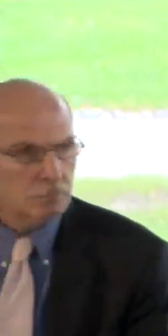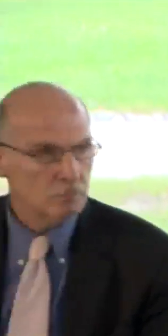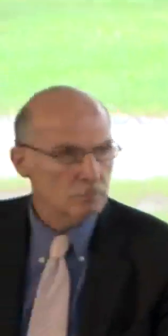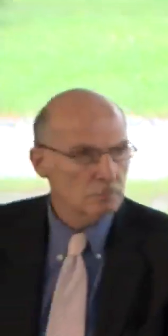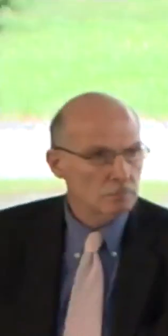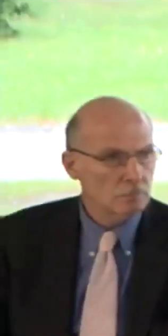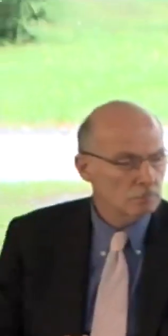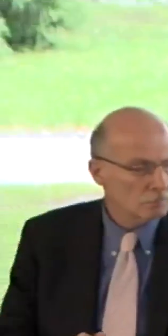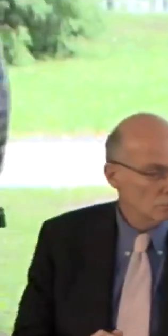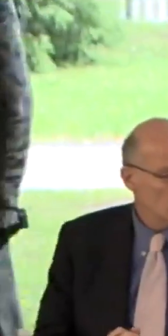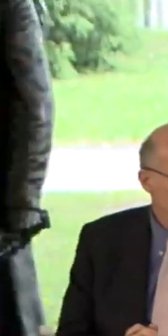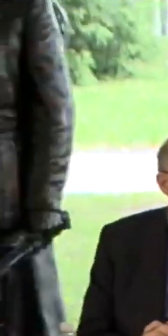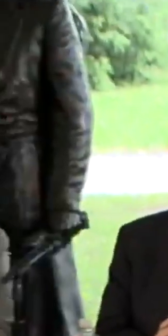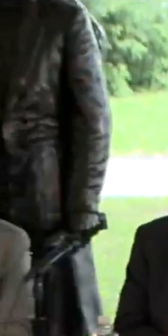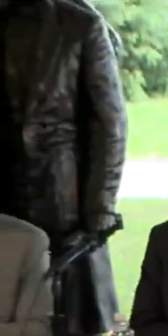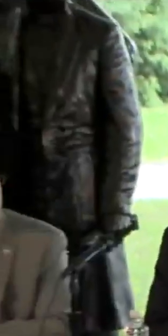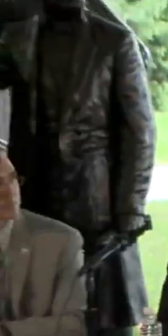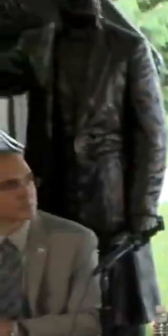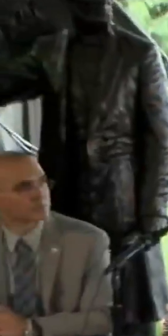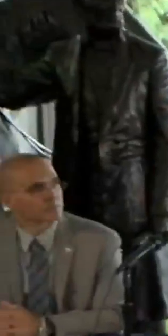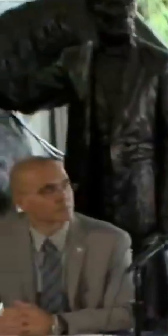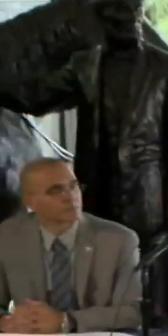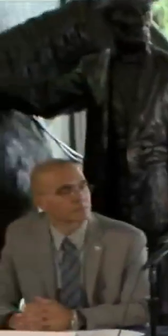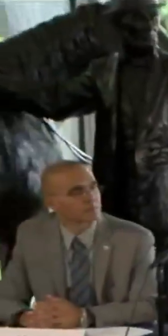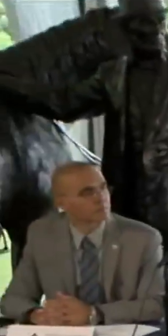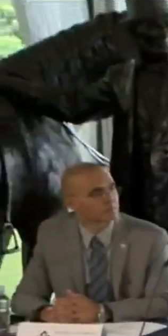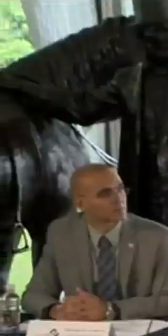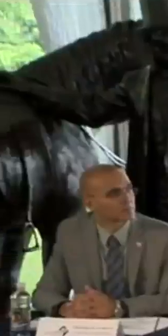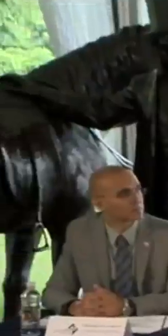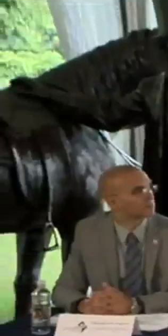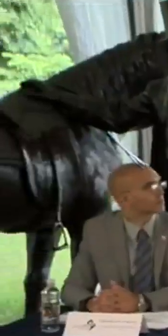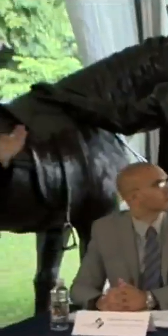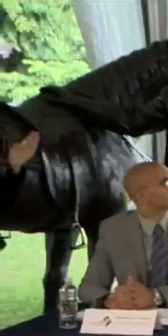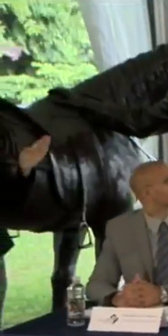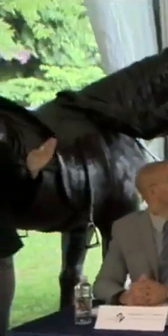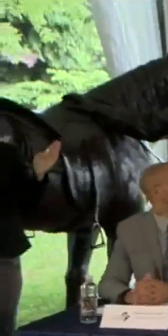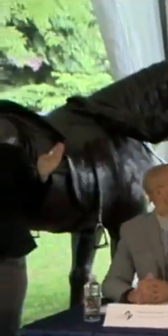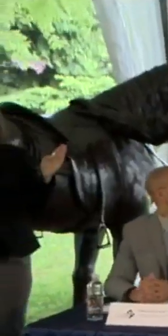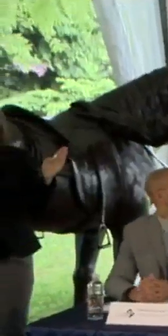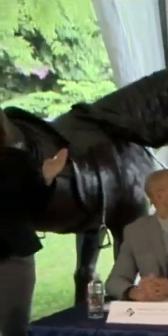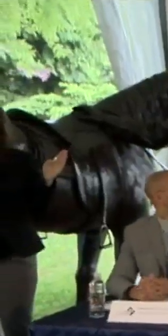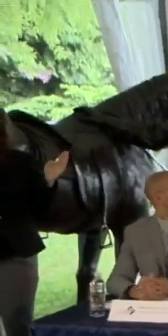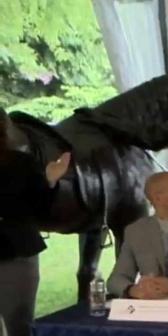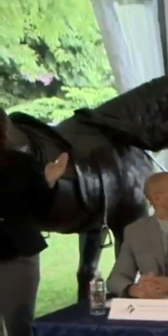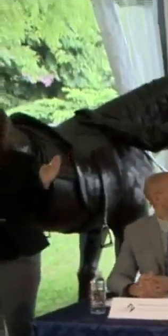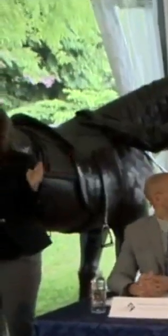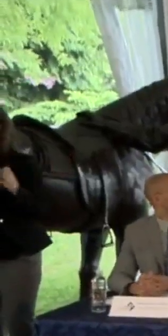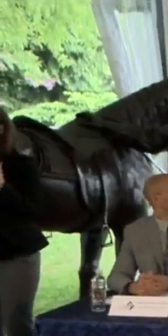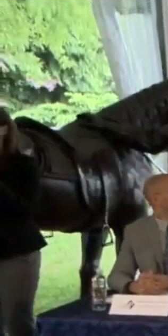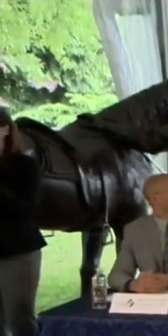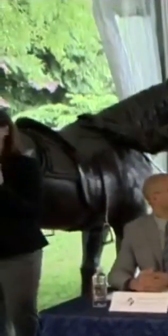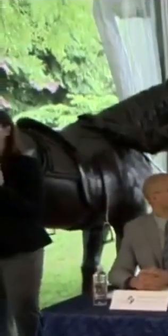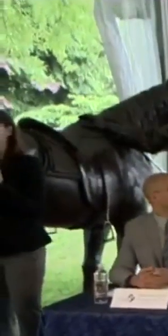WARDS IN PREPARATION FOR THE CONSTITUTIONAL CONVENTION. MEMBERS, IS THERE ANYTHING ELSE